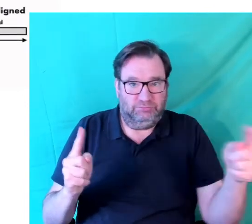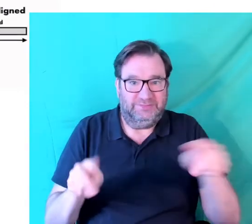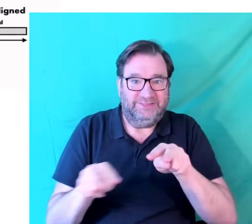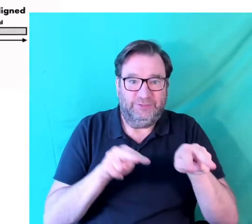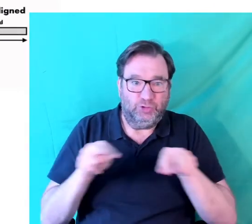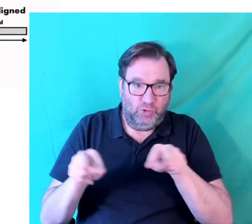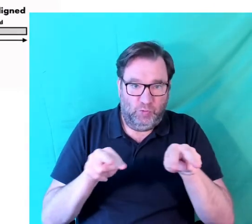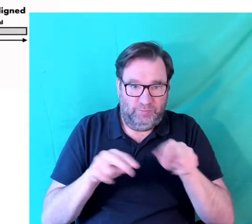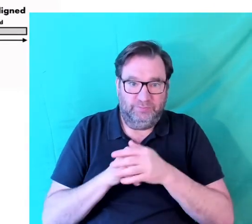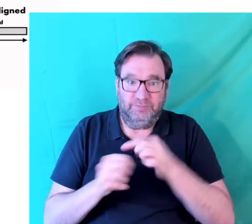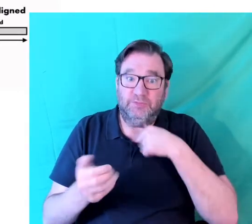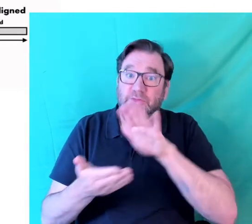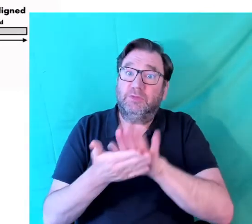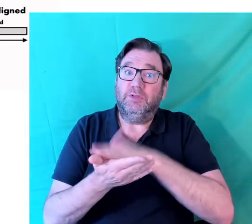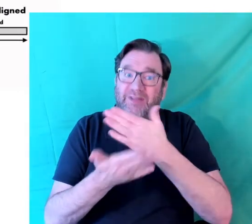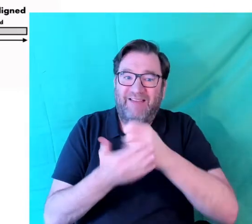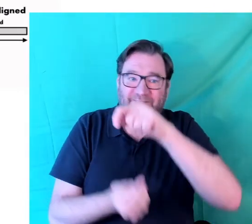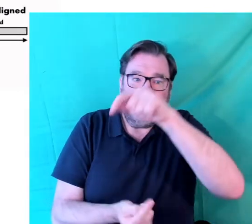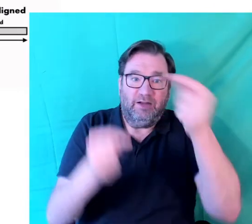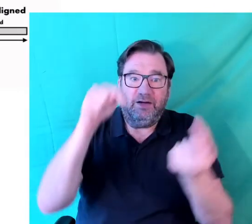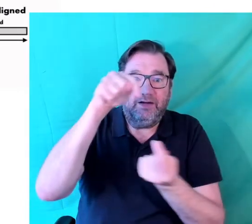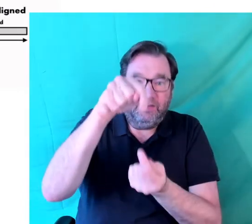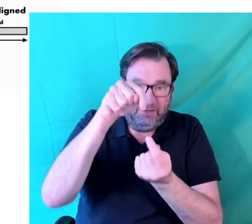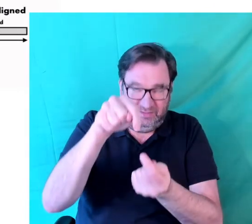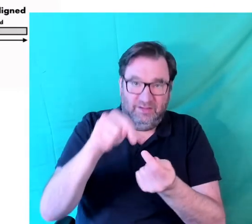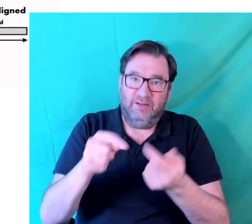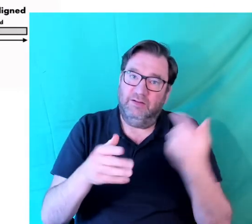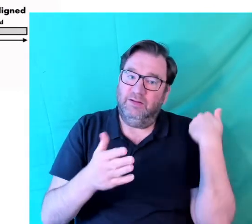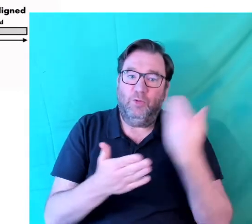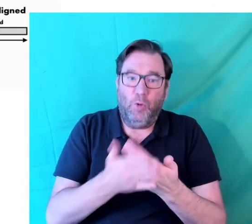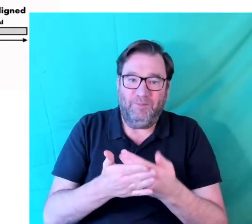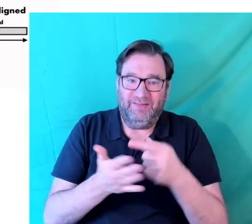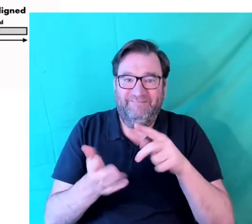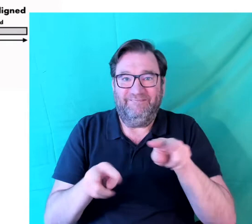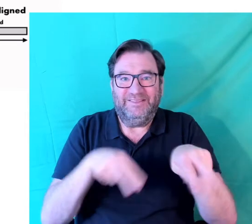Note that our transformer is inverted with respect to conventional video-text Transformers: